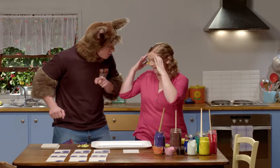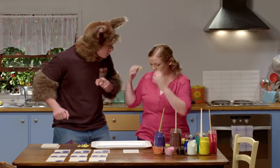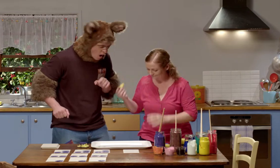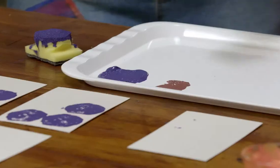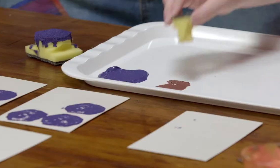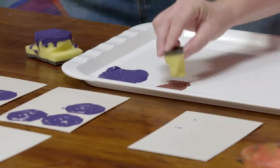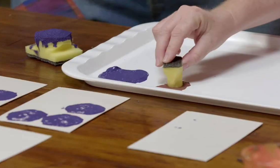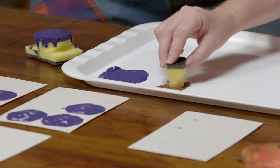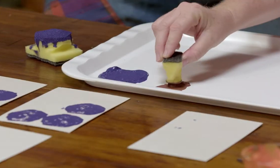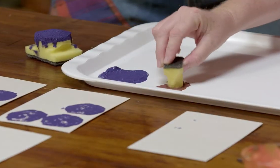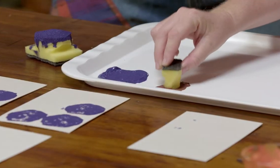And we've got the head.